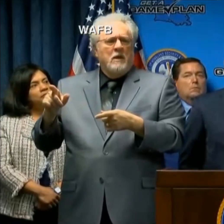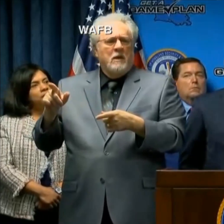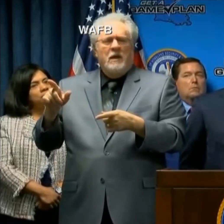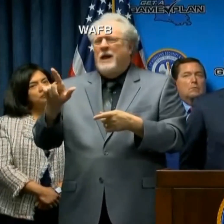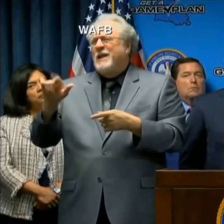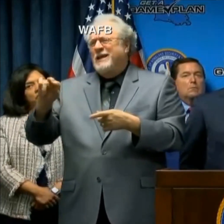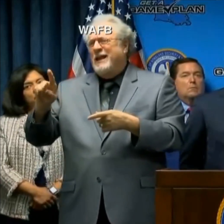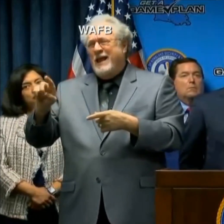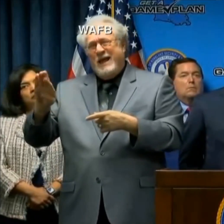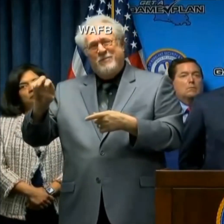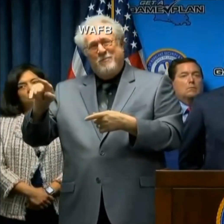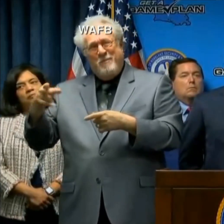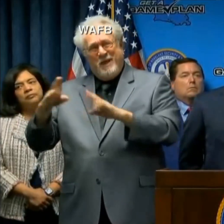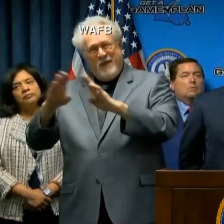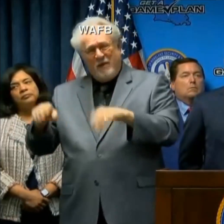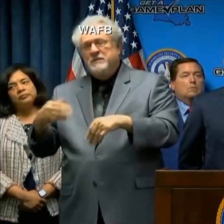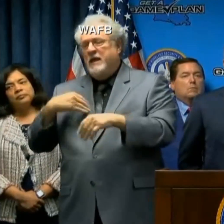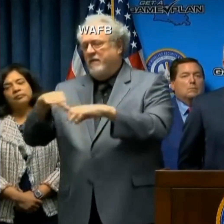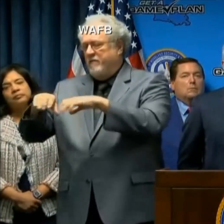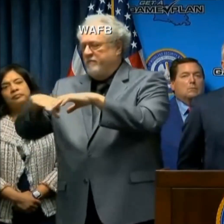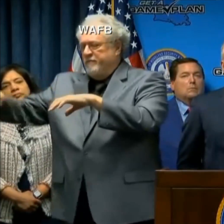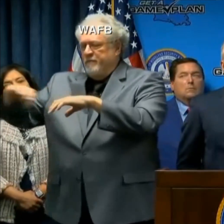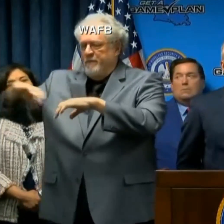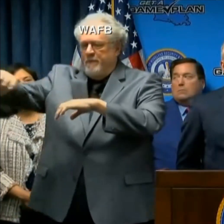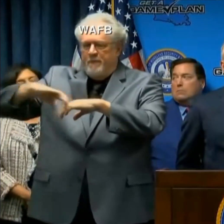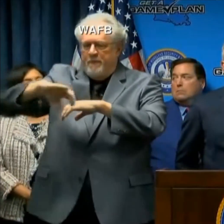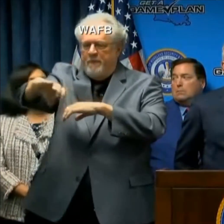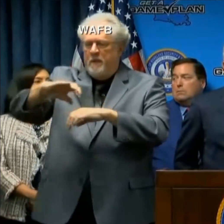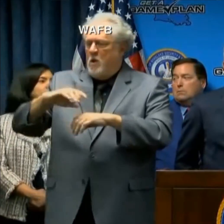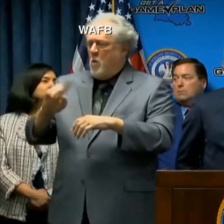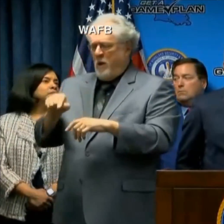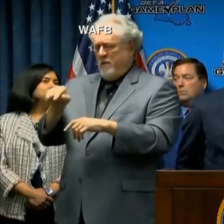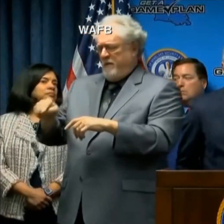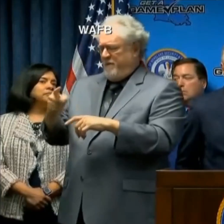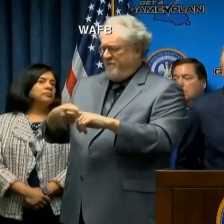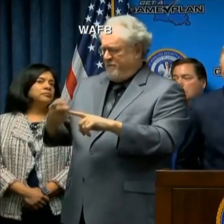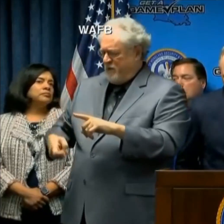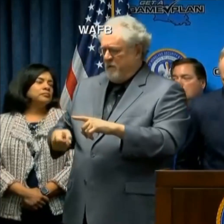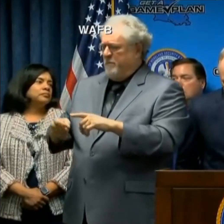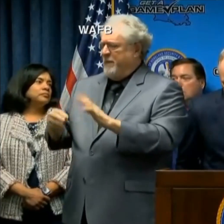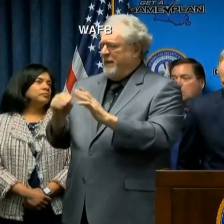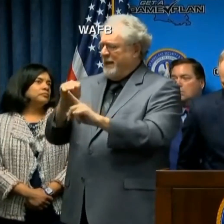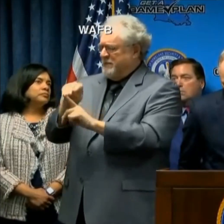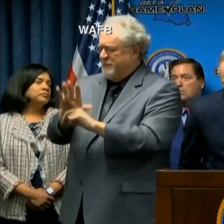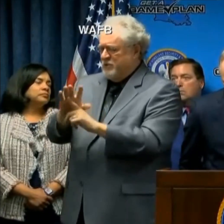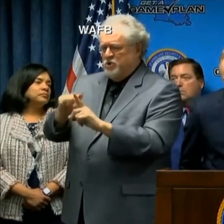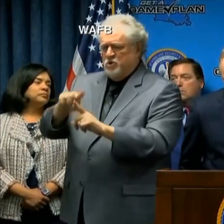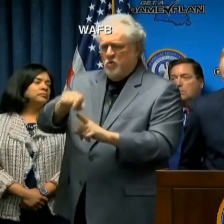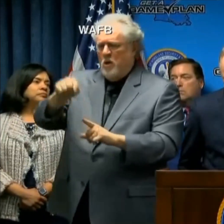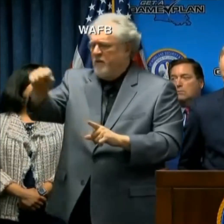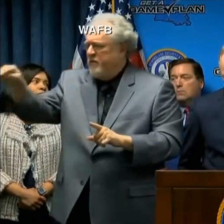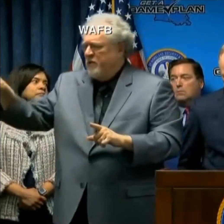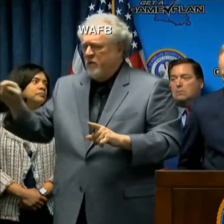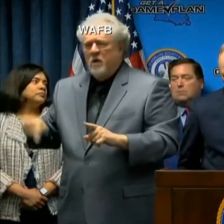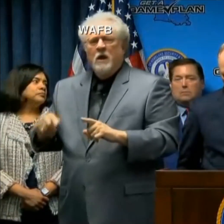and so what was the the you know where were these individuals from are their potential exposures to different wings or I can say the high level is if